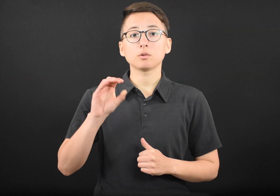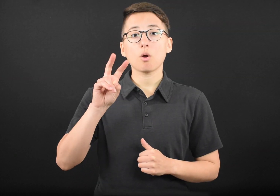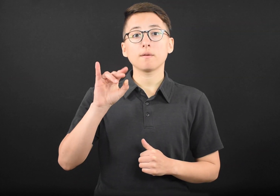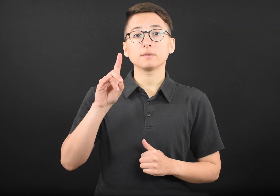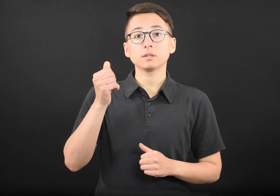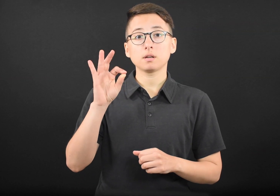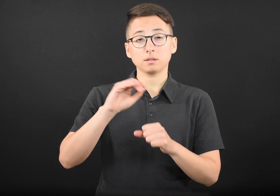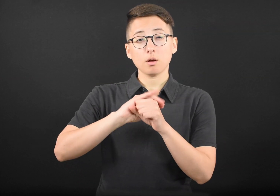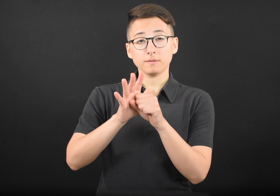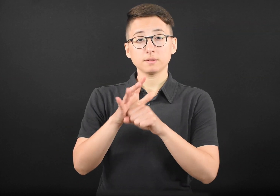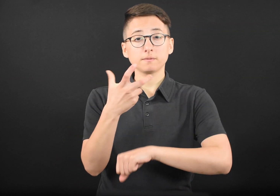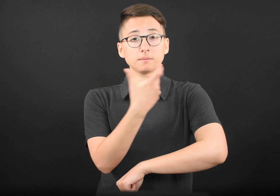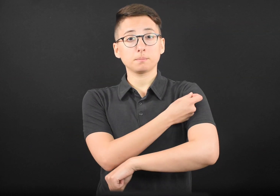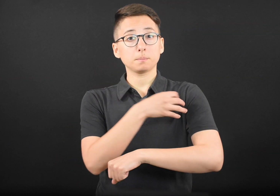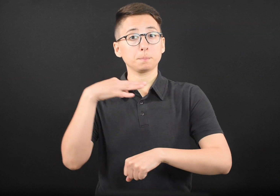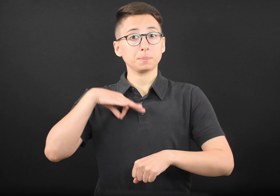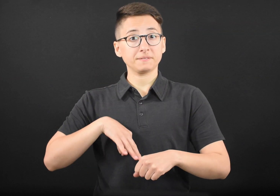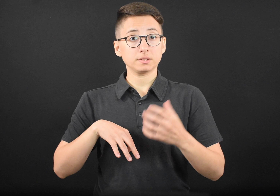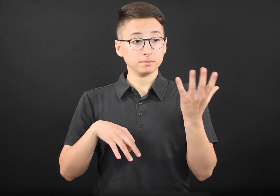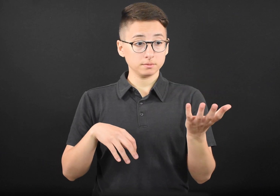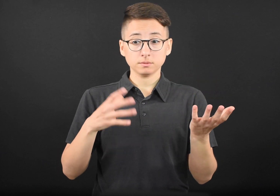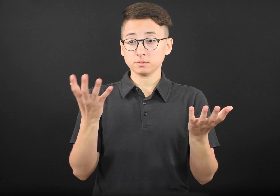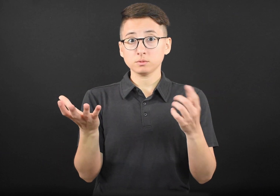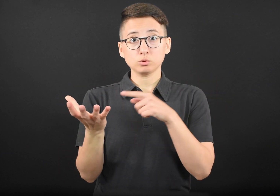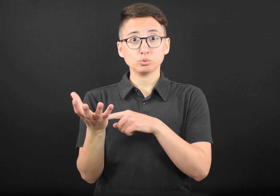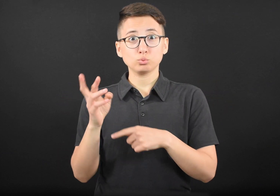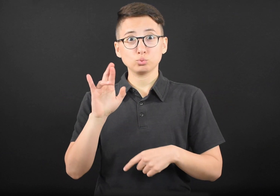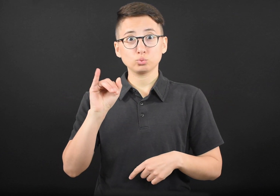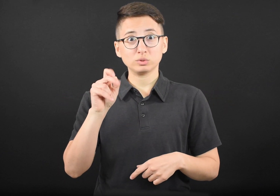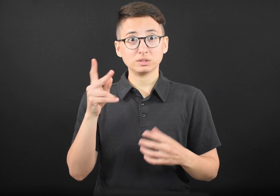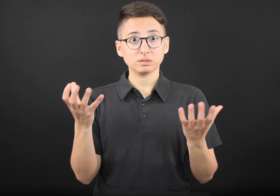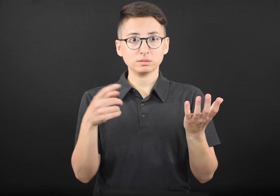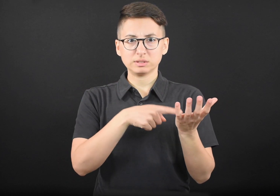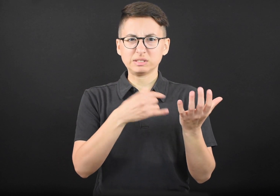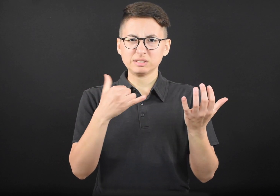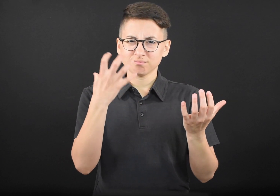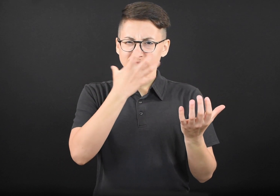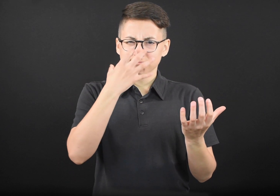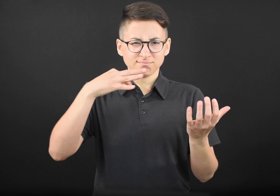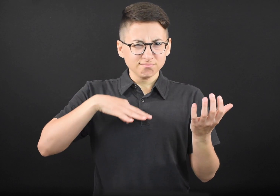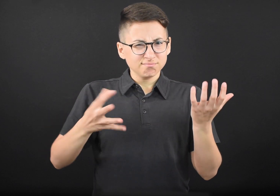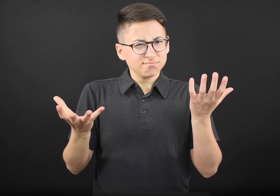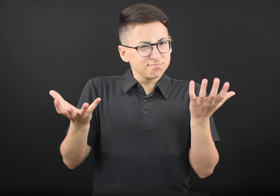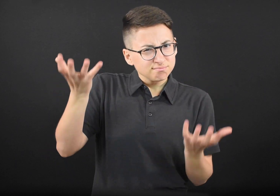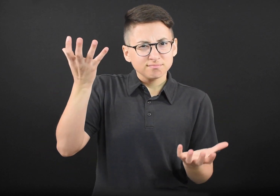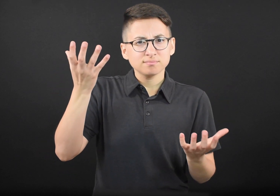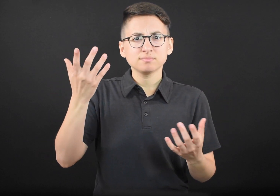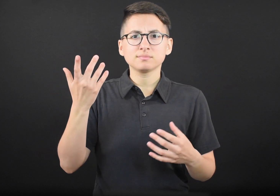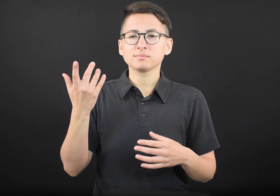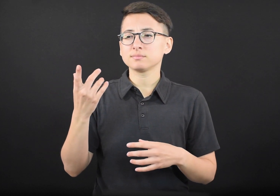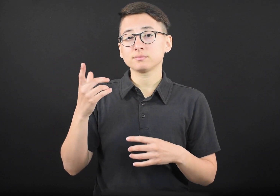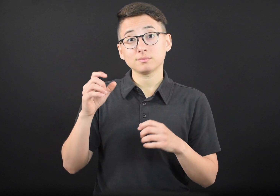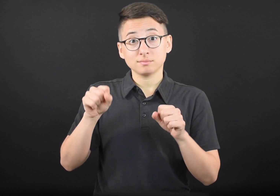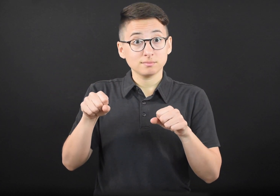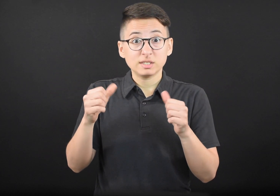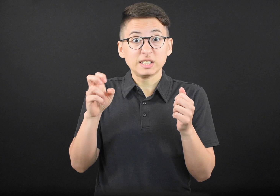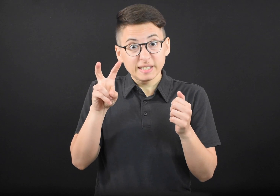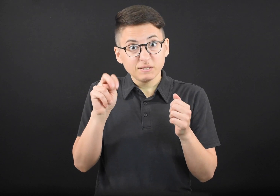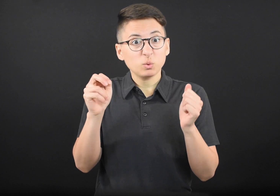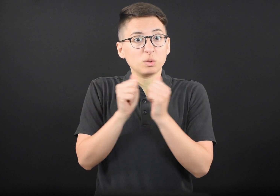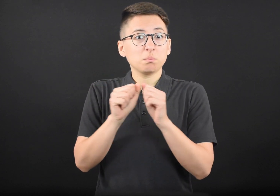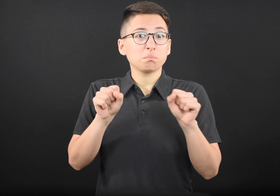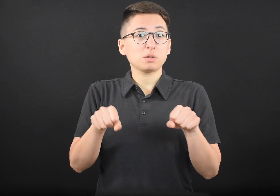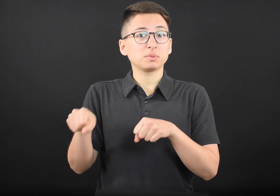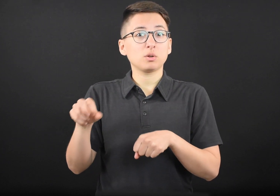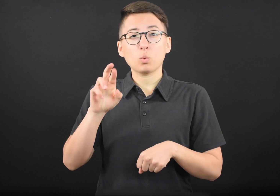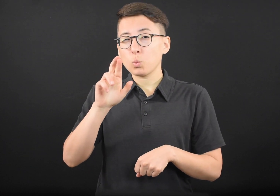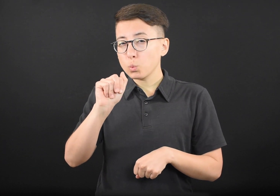COVID-19 vaccine benefits still outweigh risks, despite possible rare heart complications